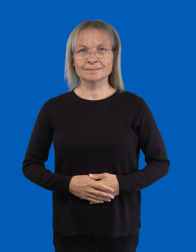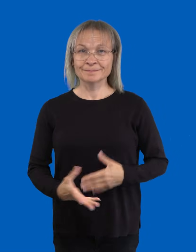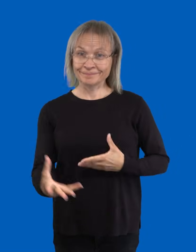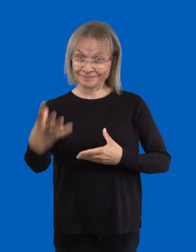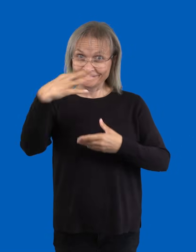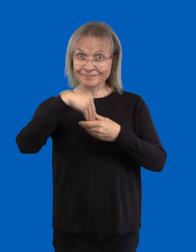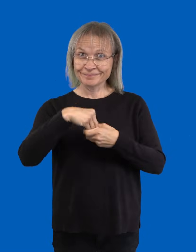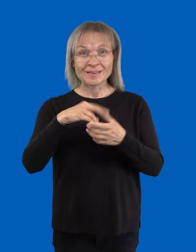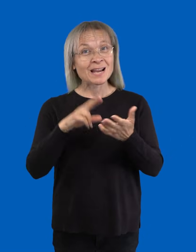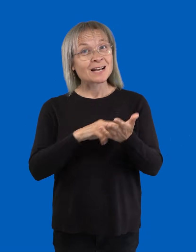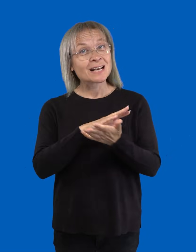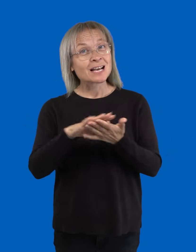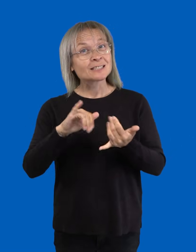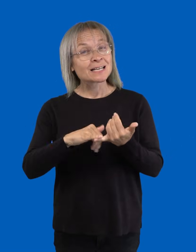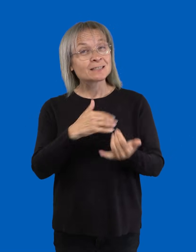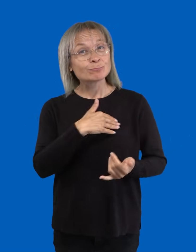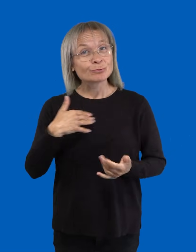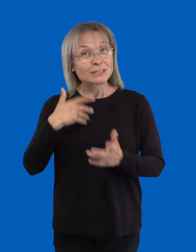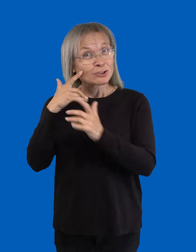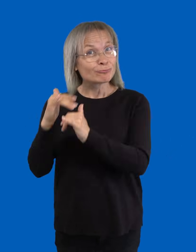Taking part in NHS breast screening